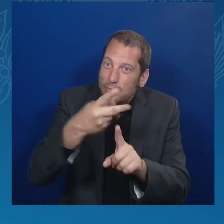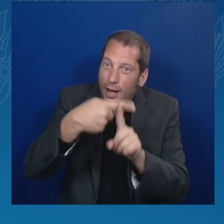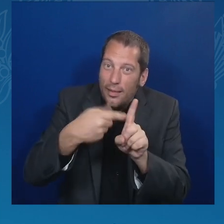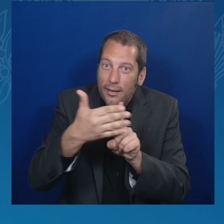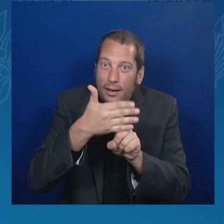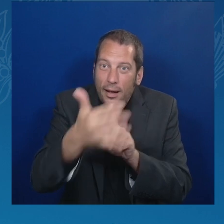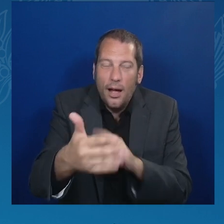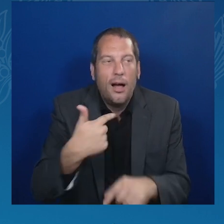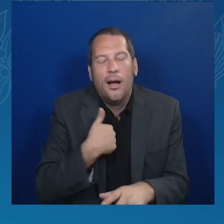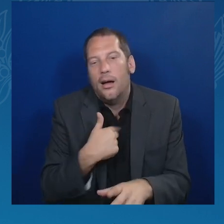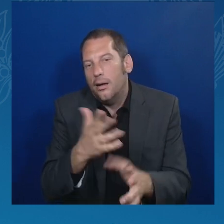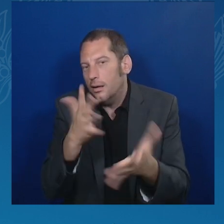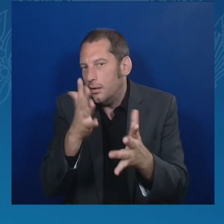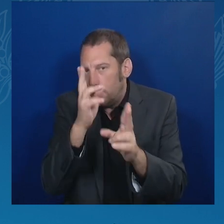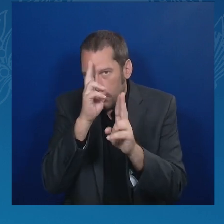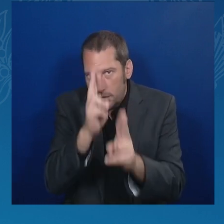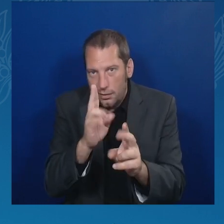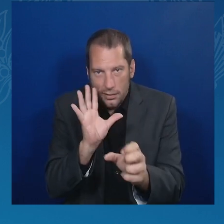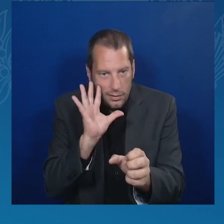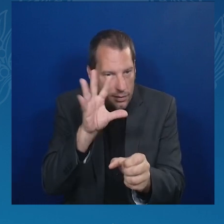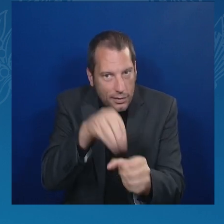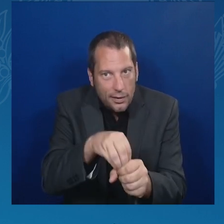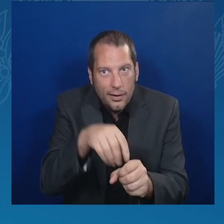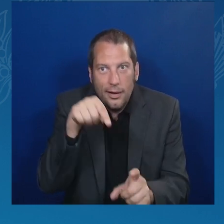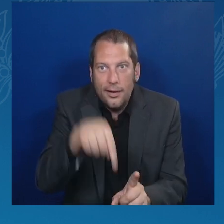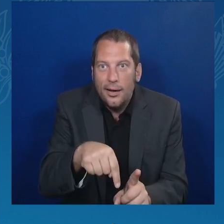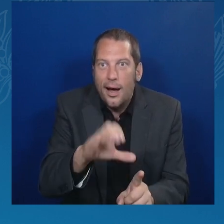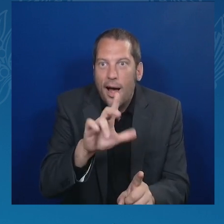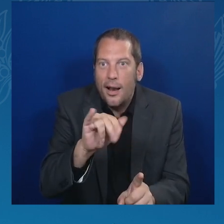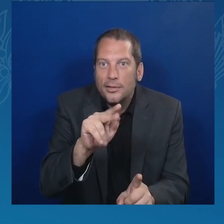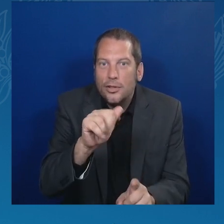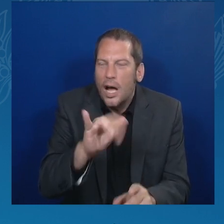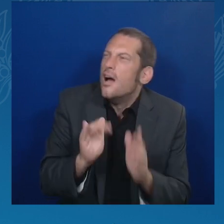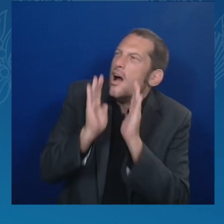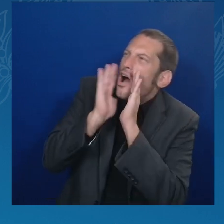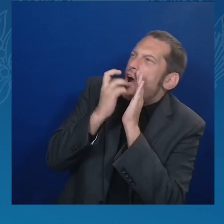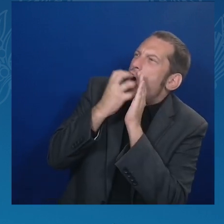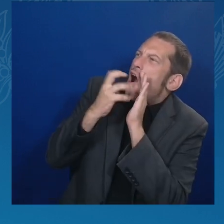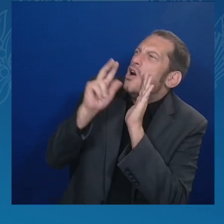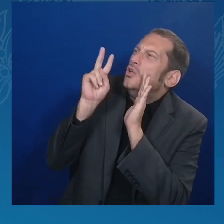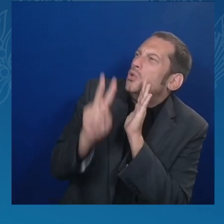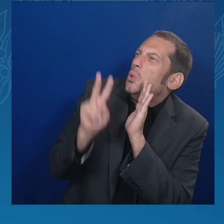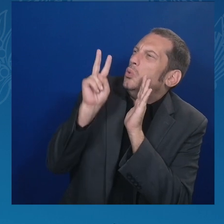The Vice President: -- once again -- to celebrate your contract win.